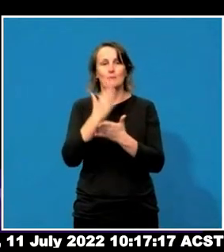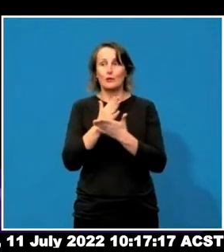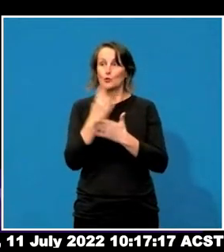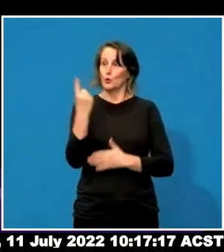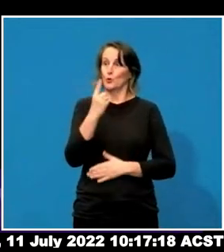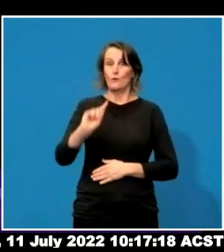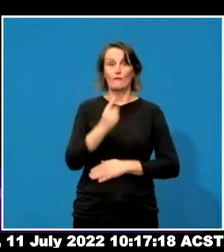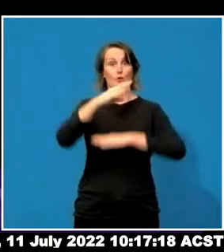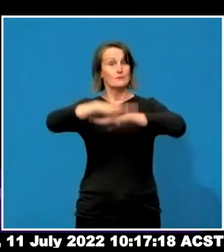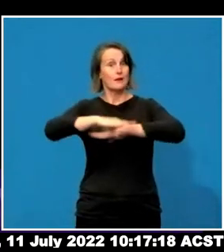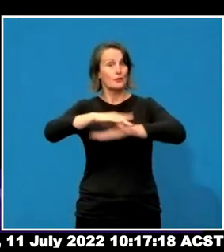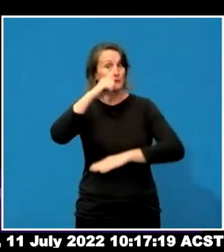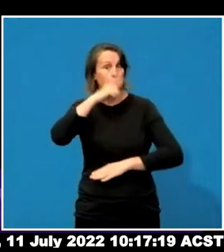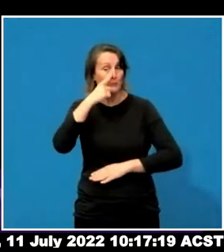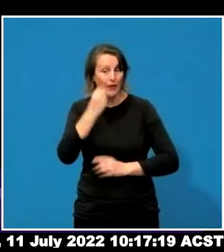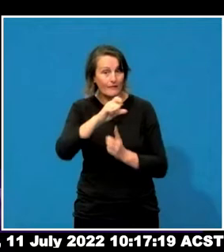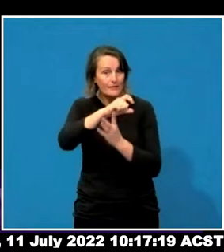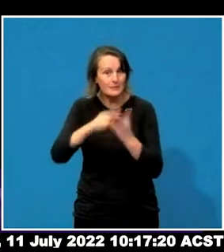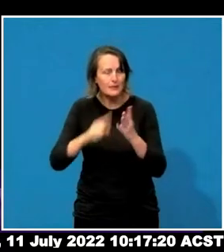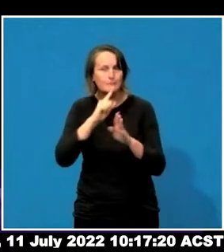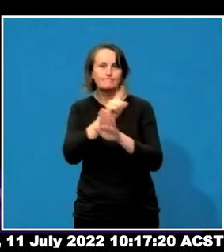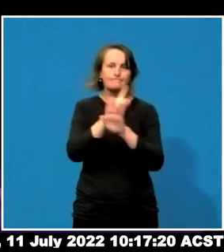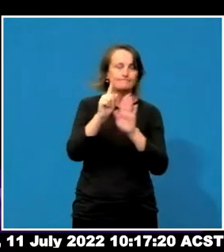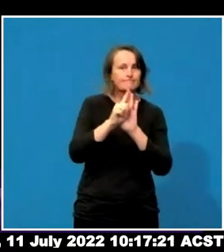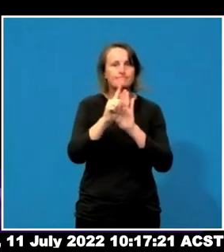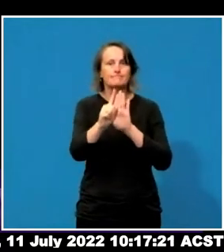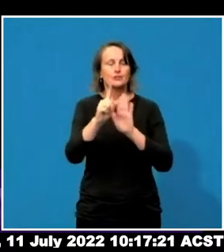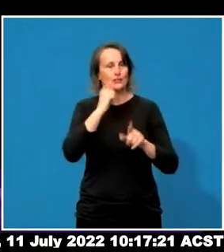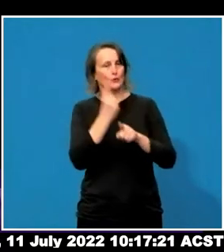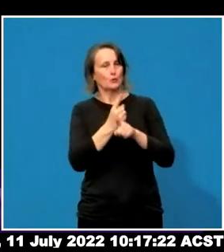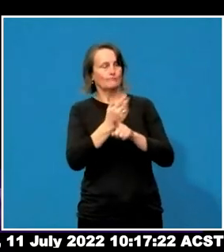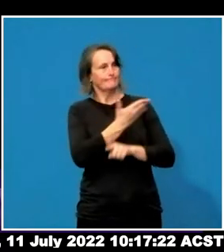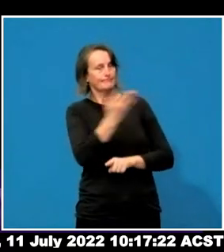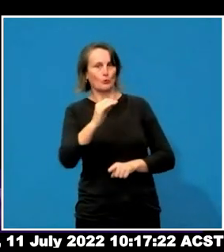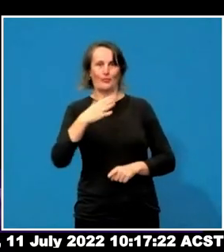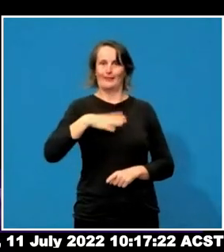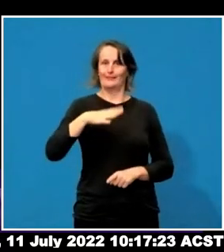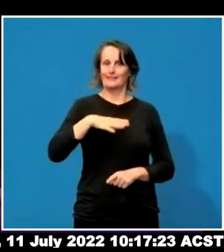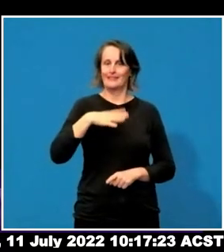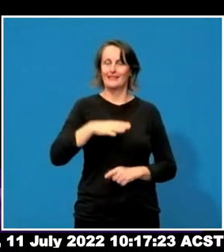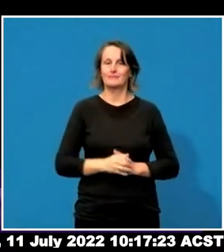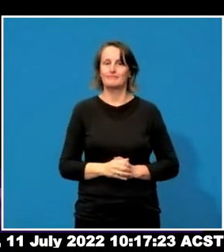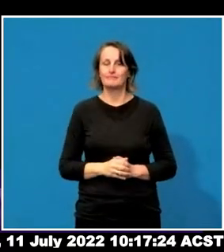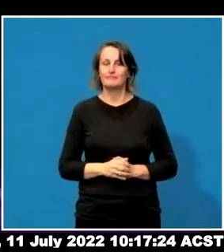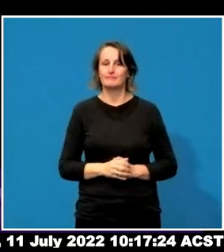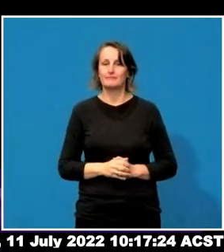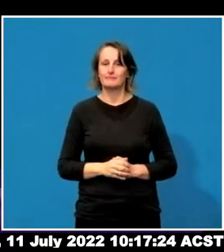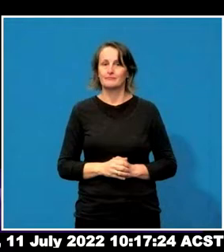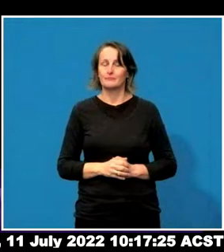disability are heard in all aspects of this Royal Commission's work, including, of course, hearings such as this one.